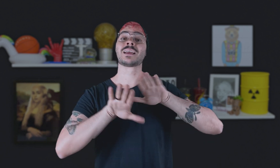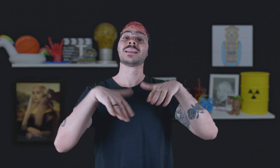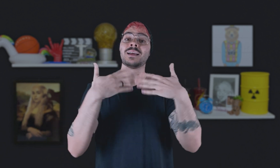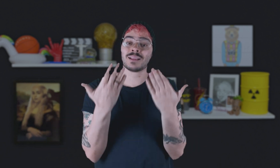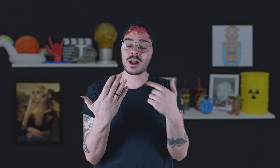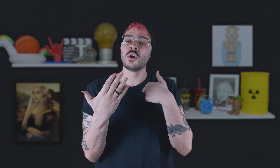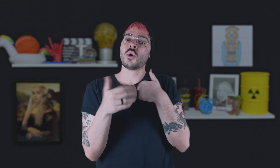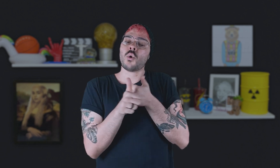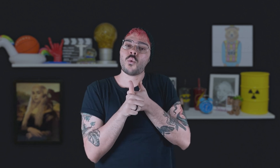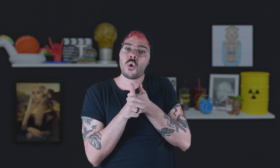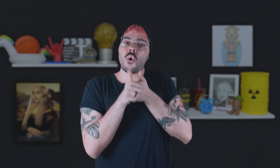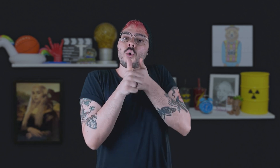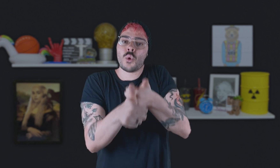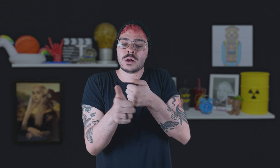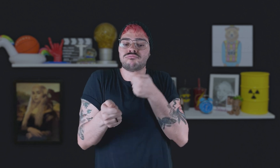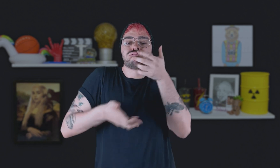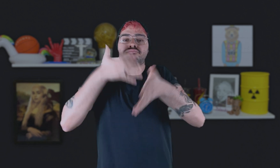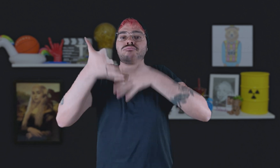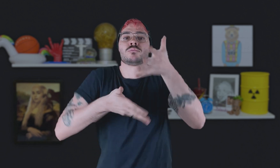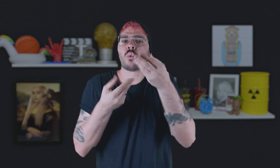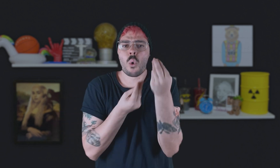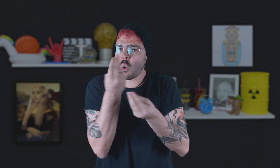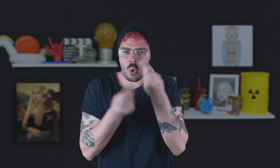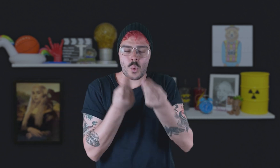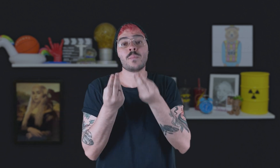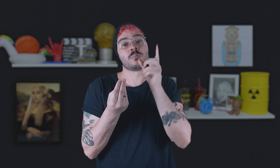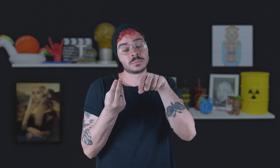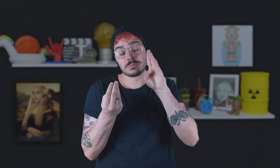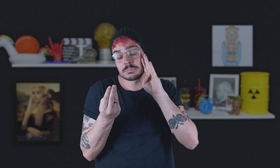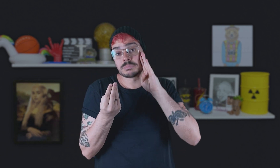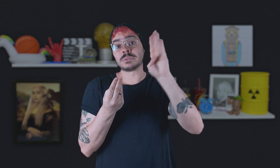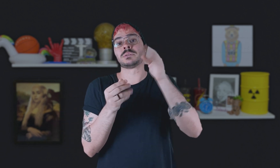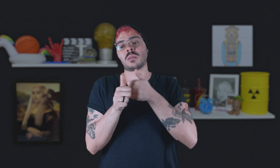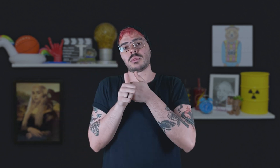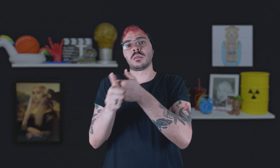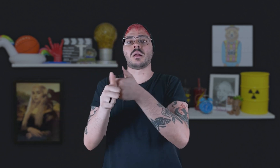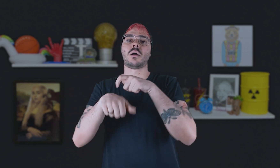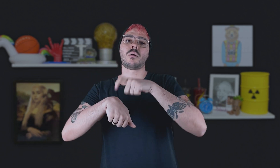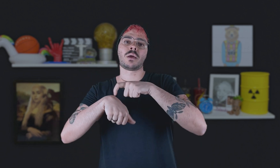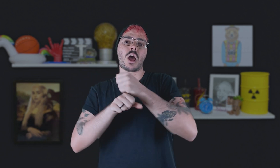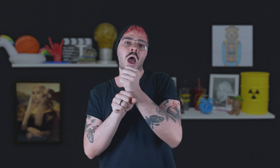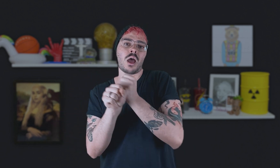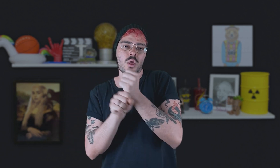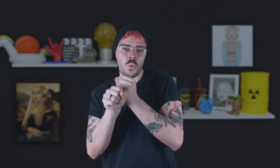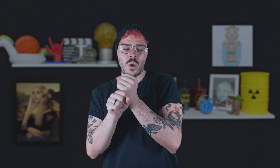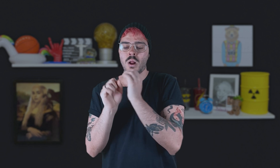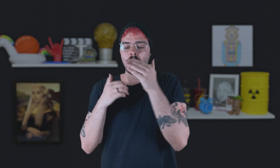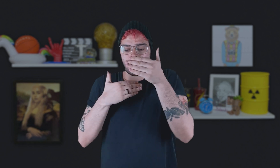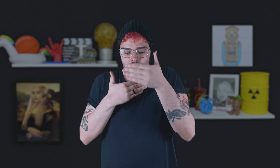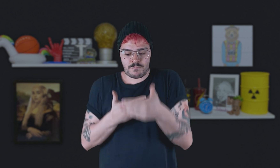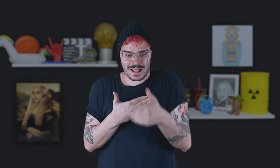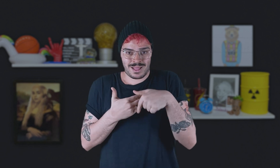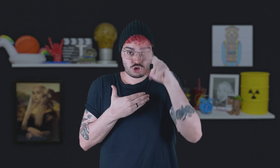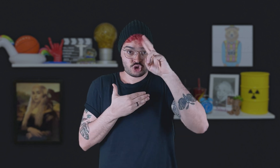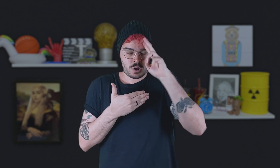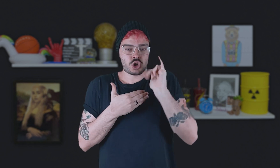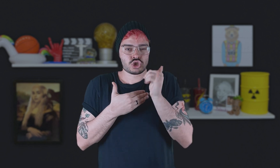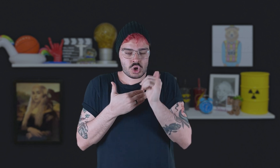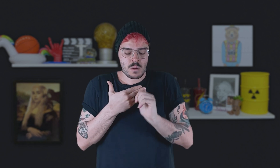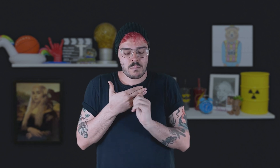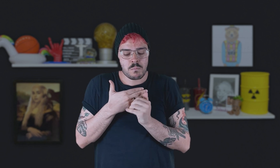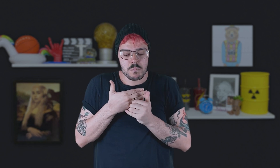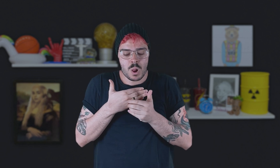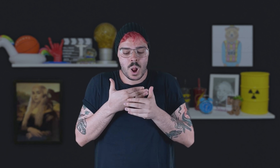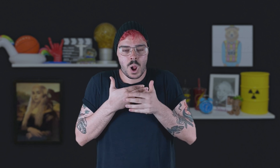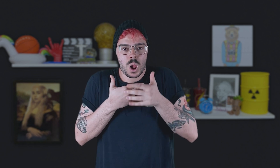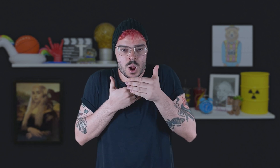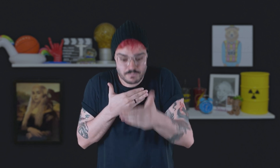but let's follow the date of the biggest events of the Cold War